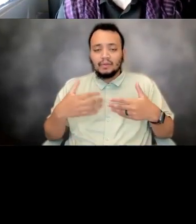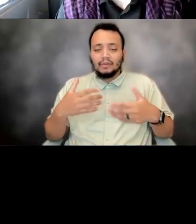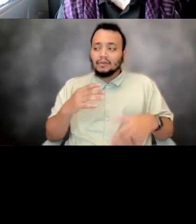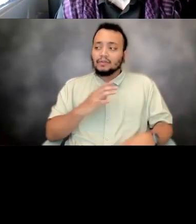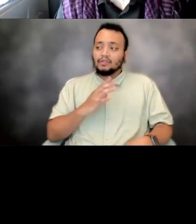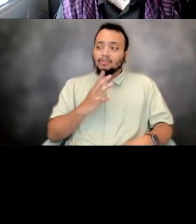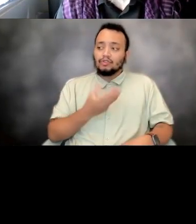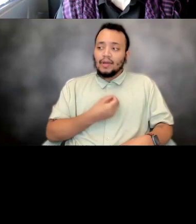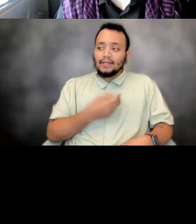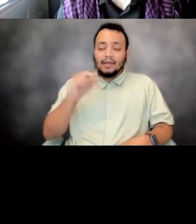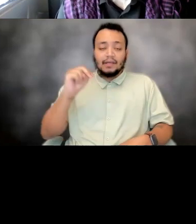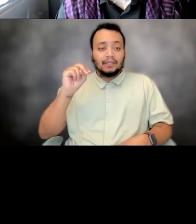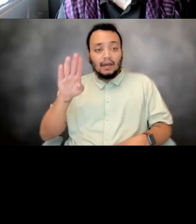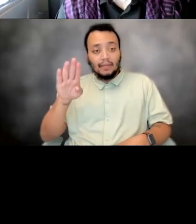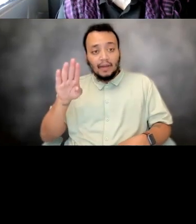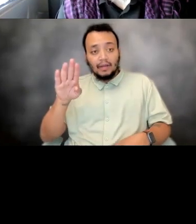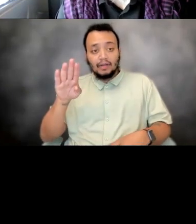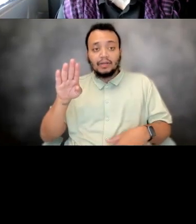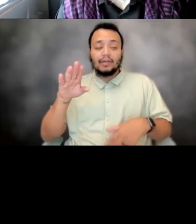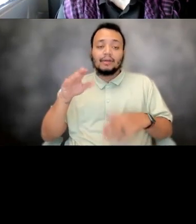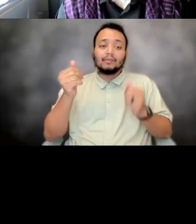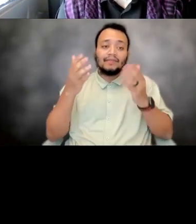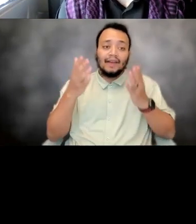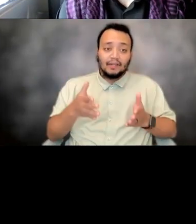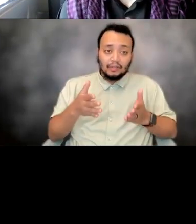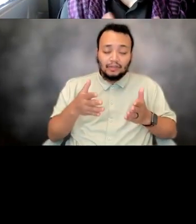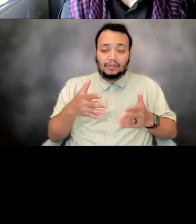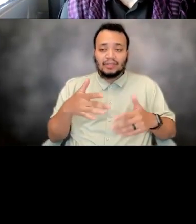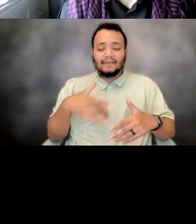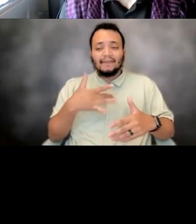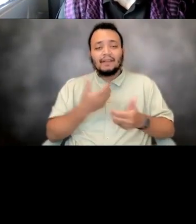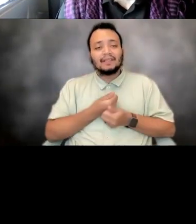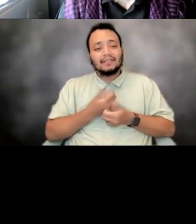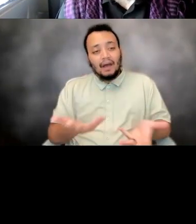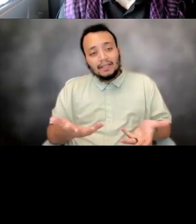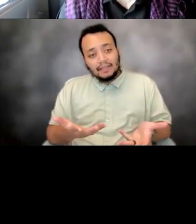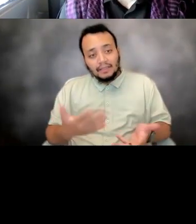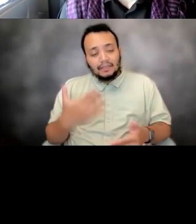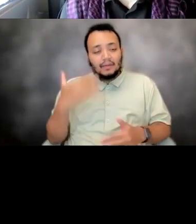trans and nonbinary providers are feeling that they're the ones that are doing all the educating,